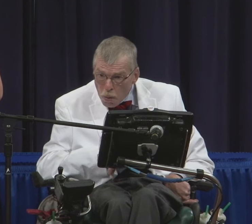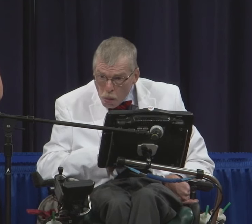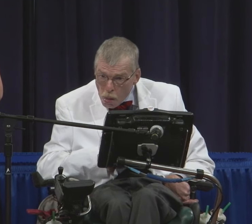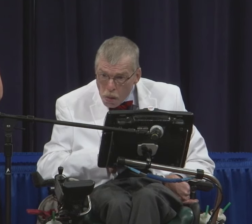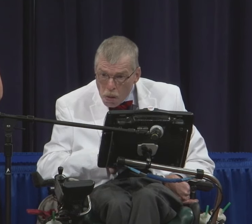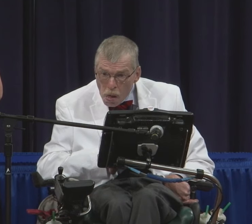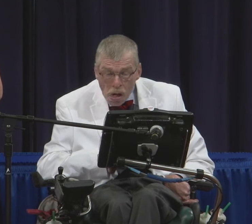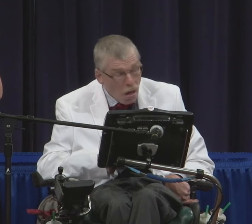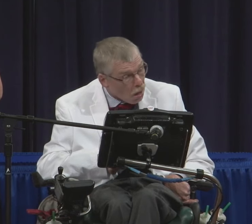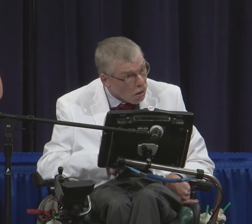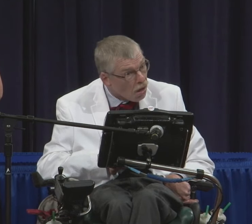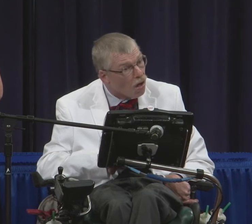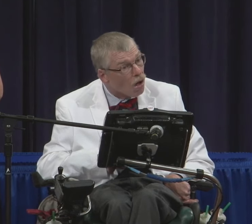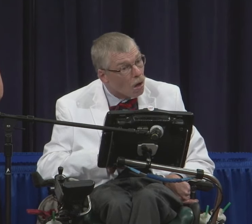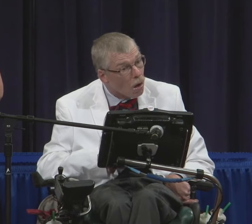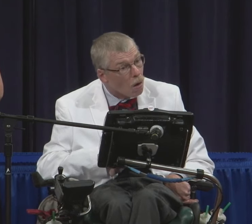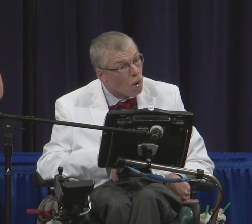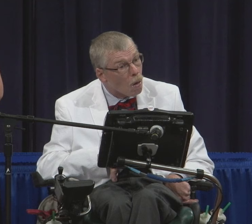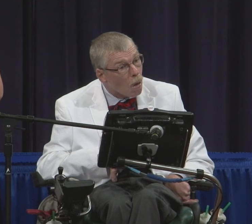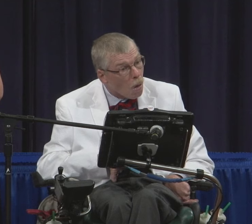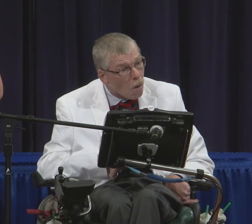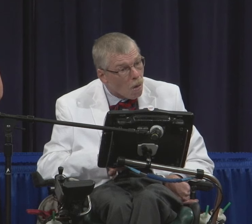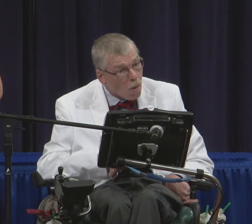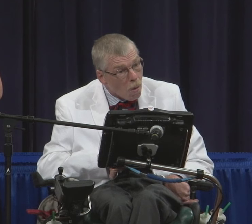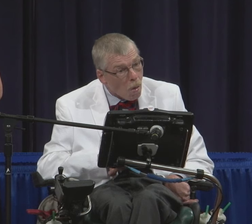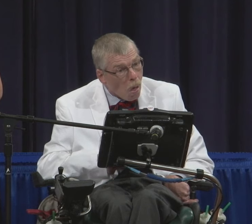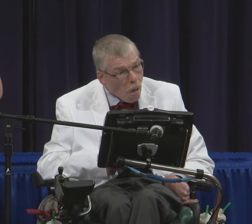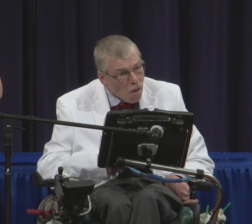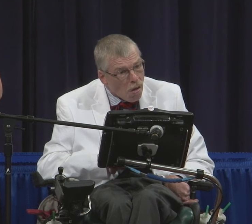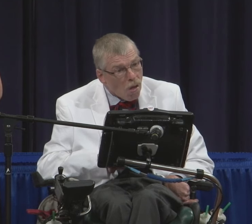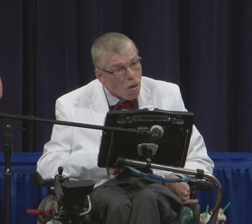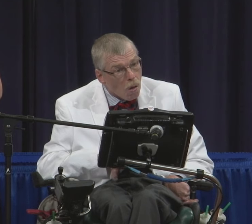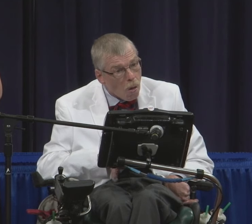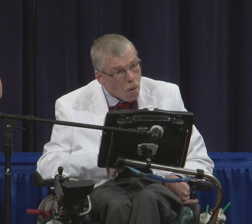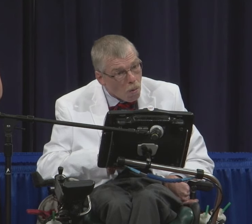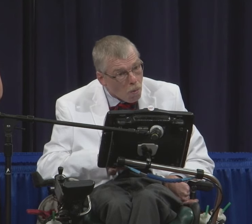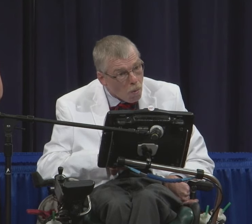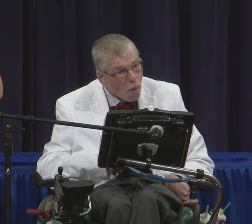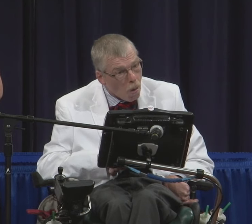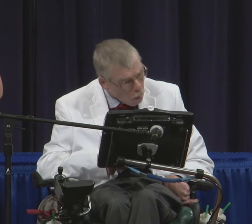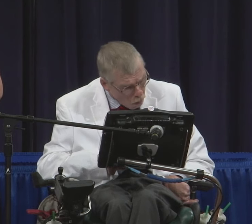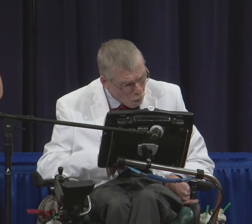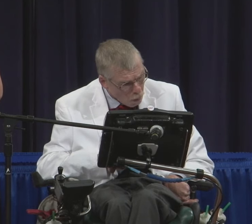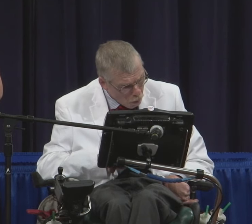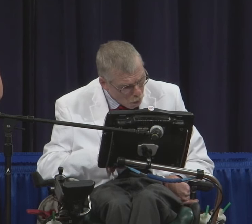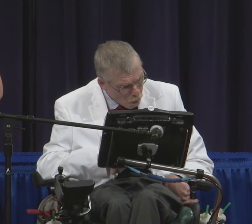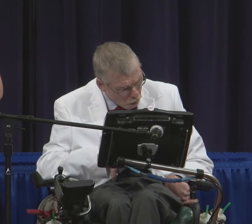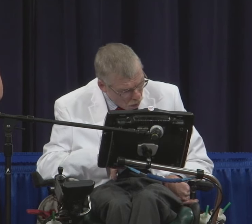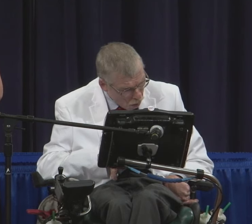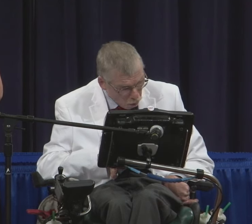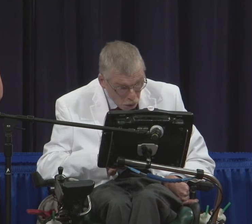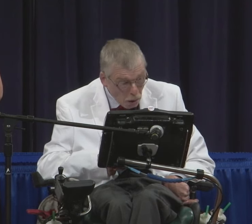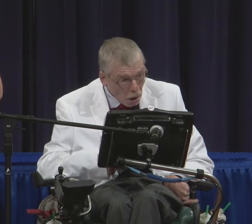AND JUSTICE IS NOT FIXED.